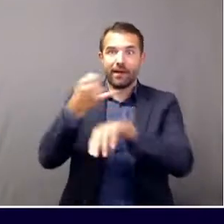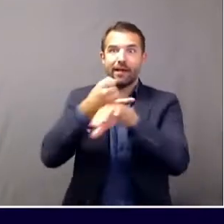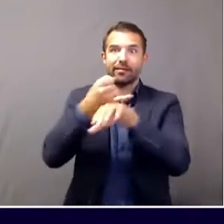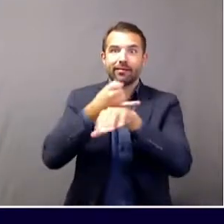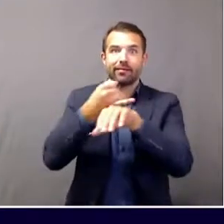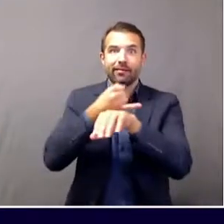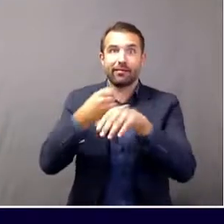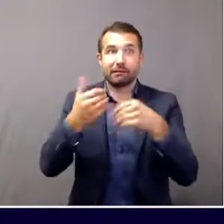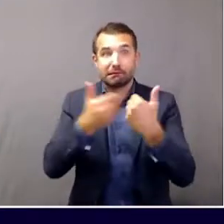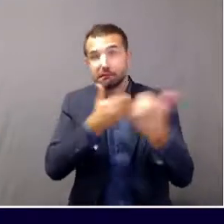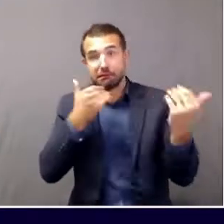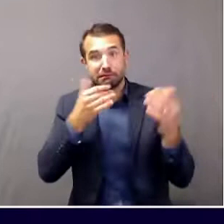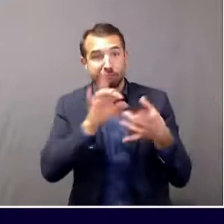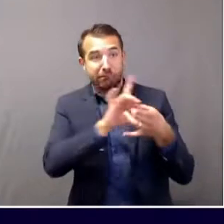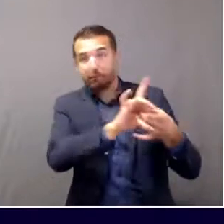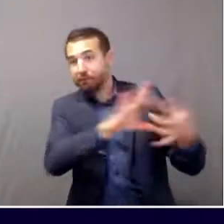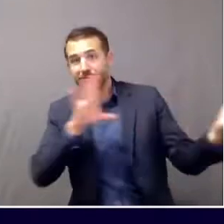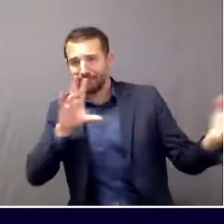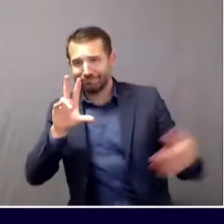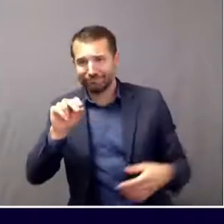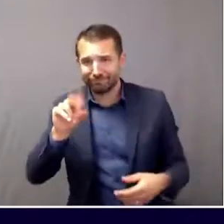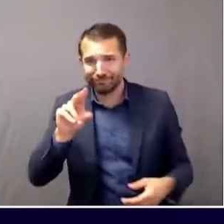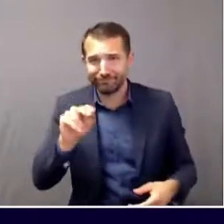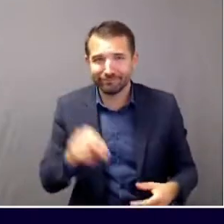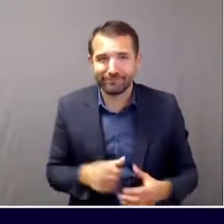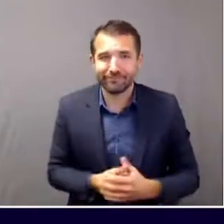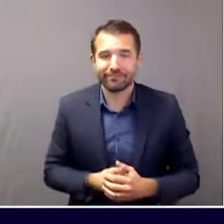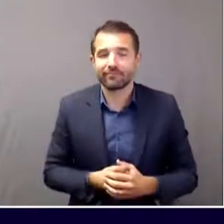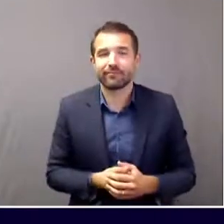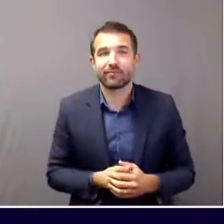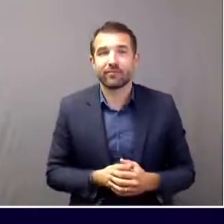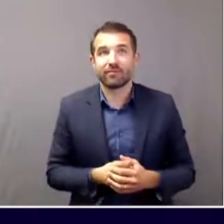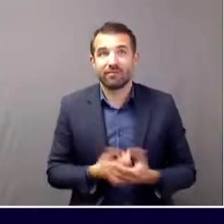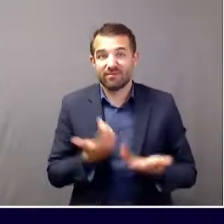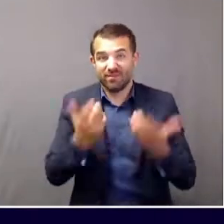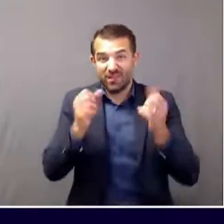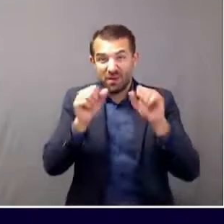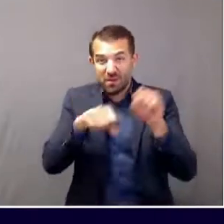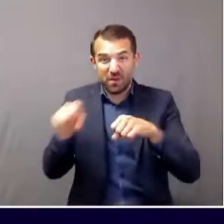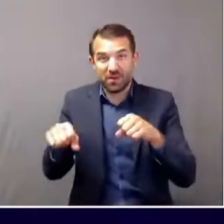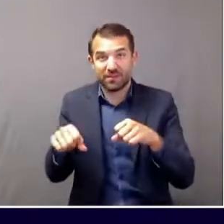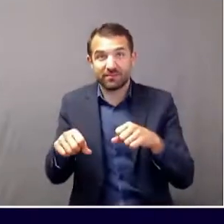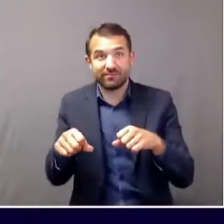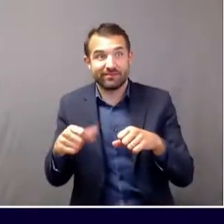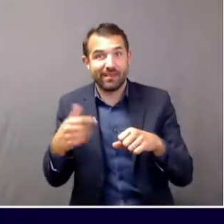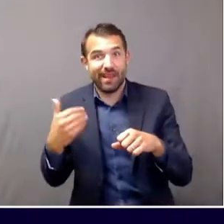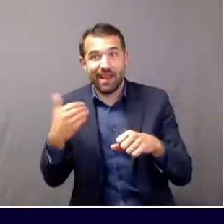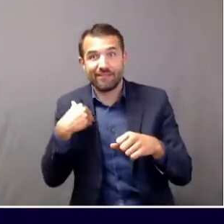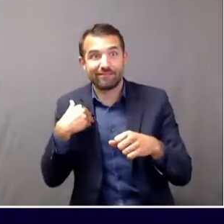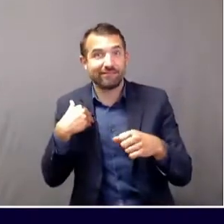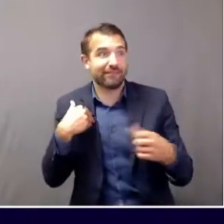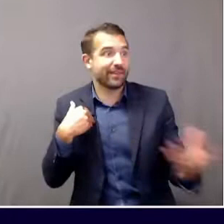in Maine is not disconnected from the rest of the country and